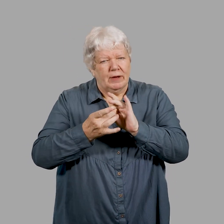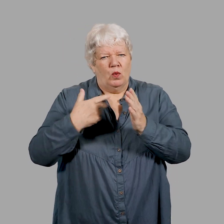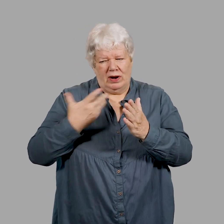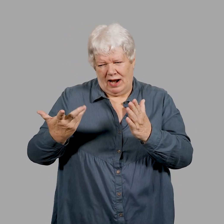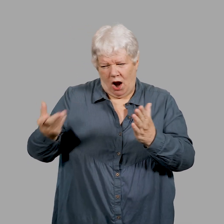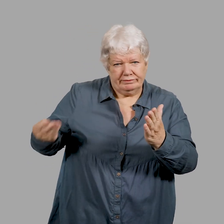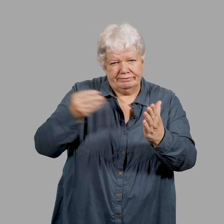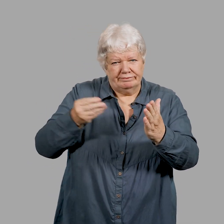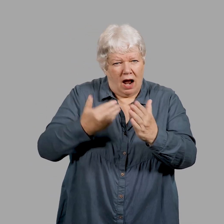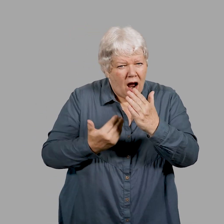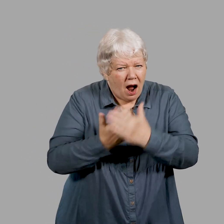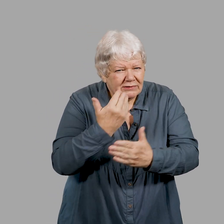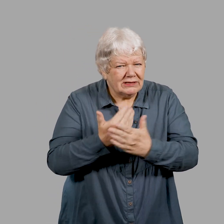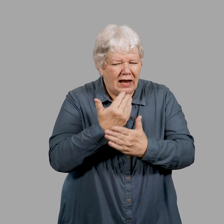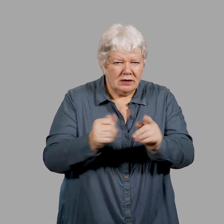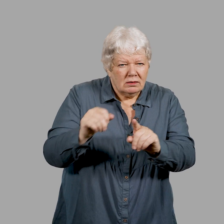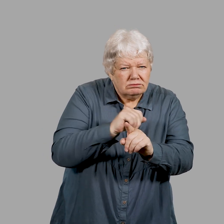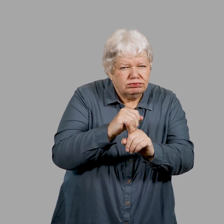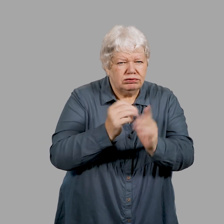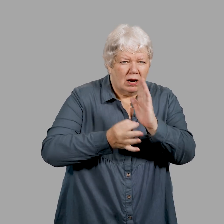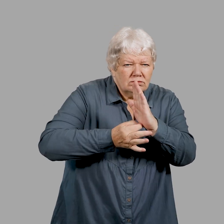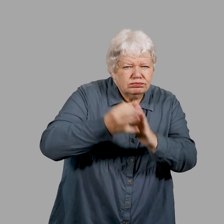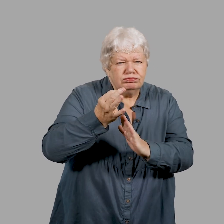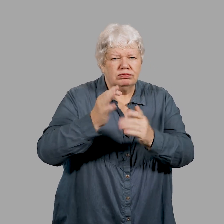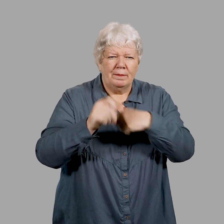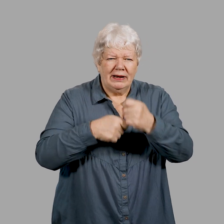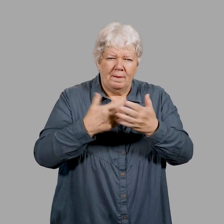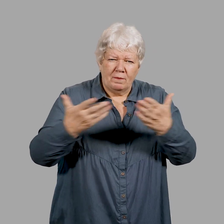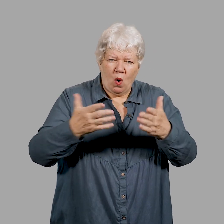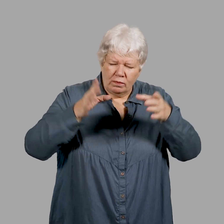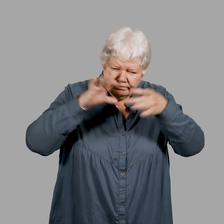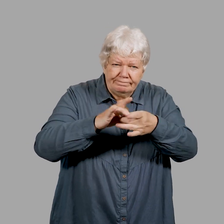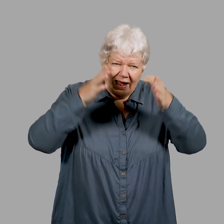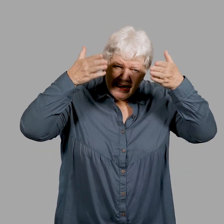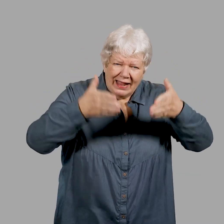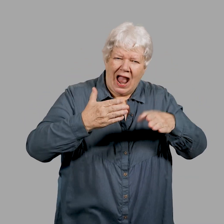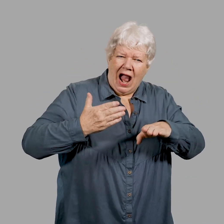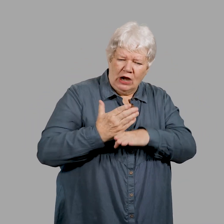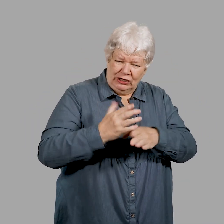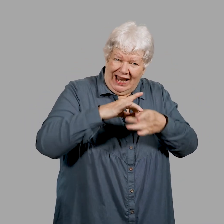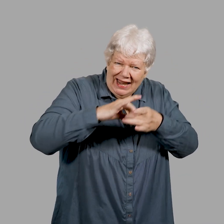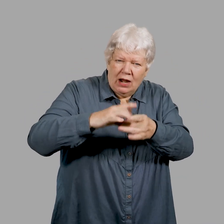we have updated and refined the actions we wish to take allowing greater focus on actions relevant